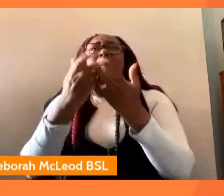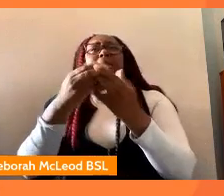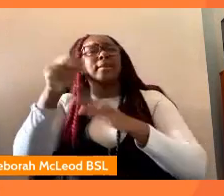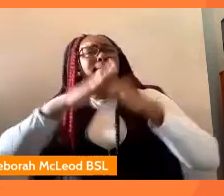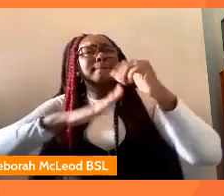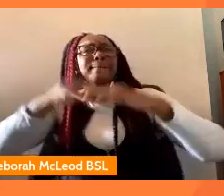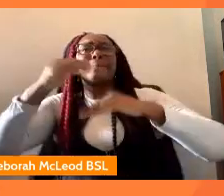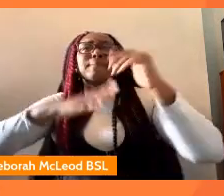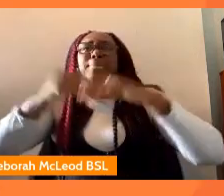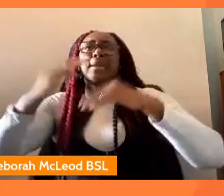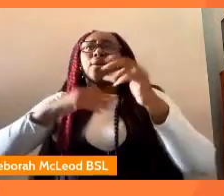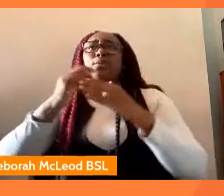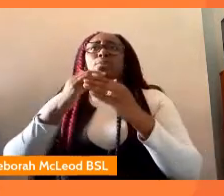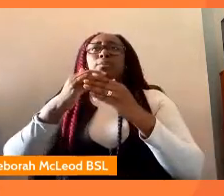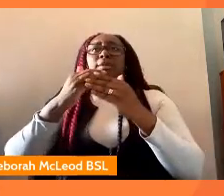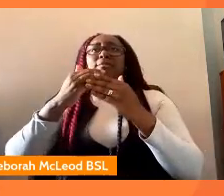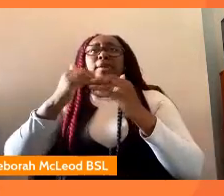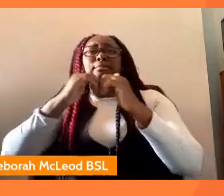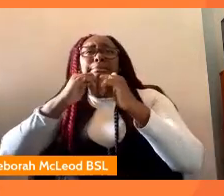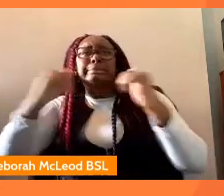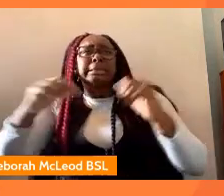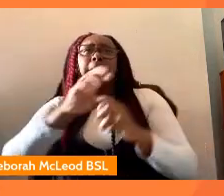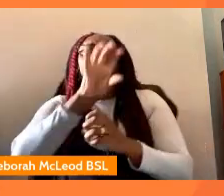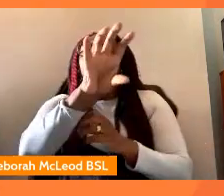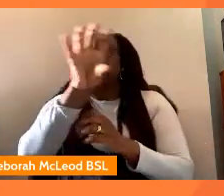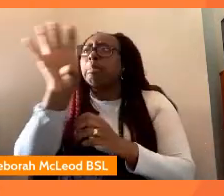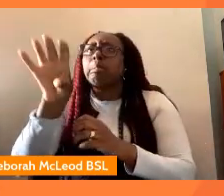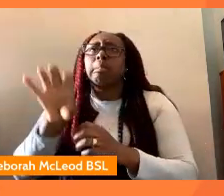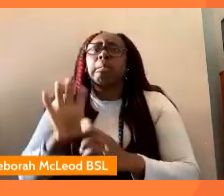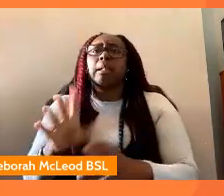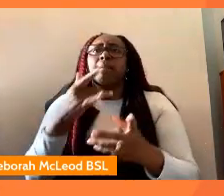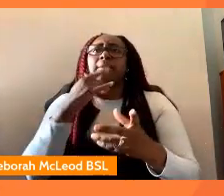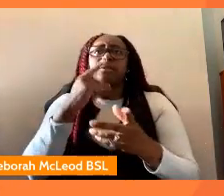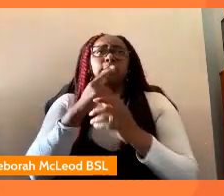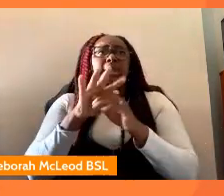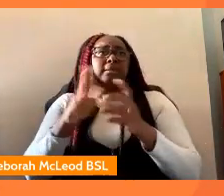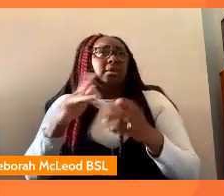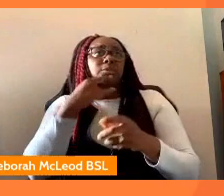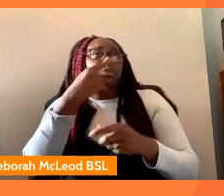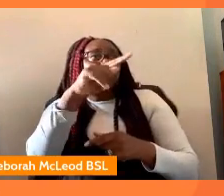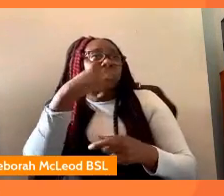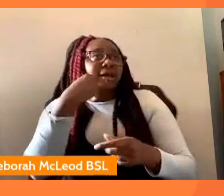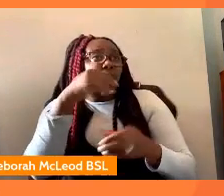without splitting capacity further and between platforms they have no say in.